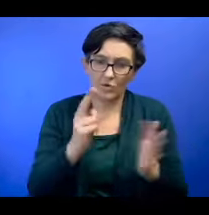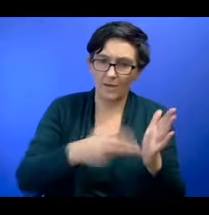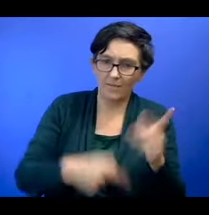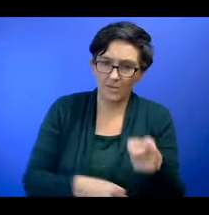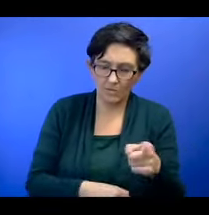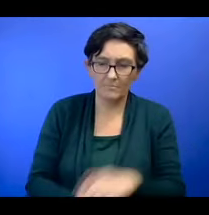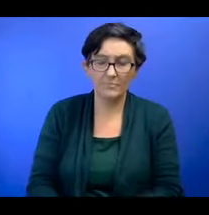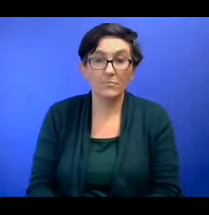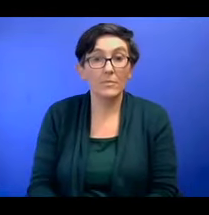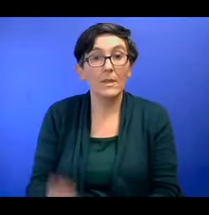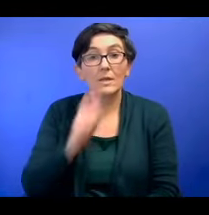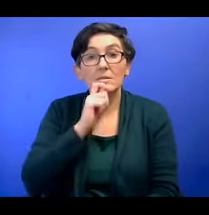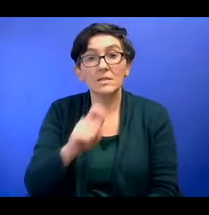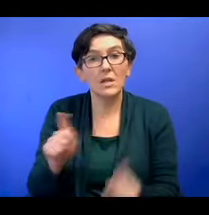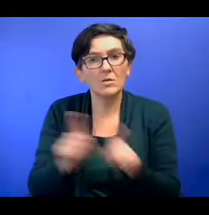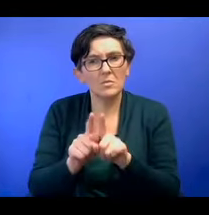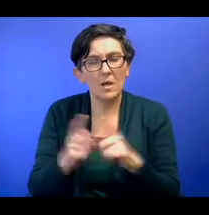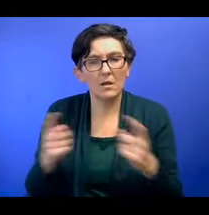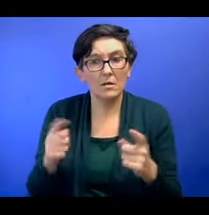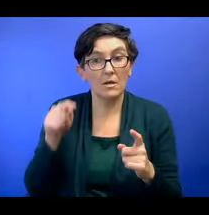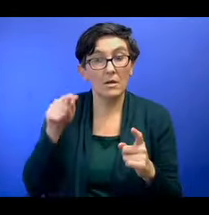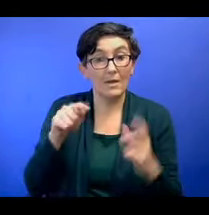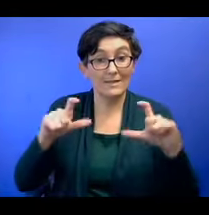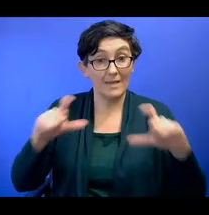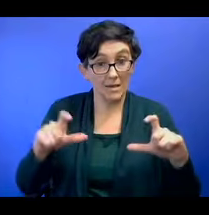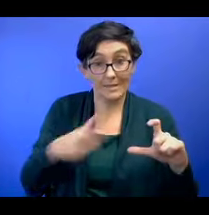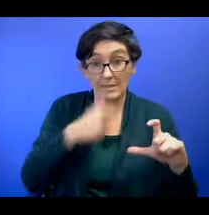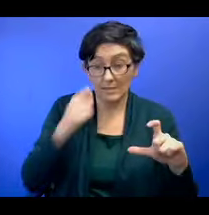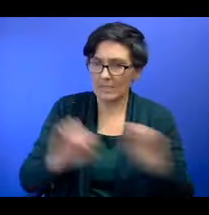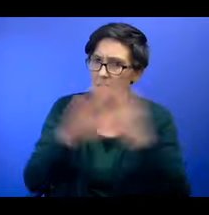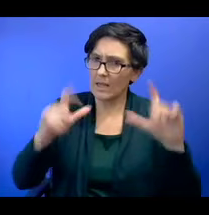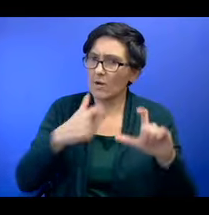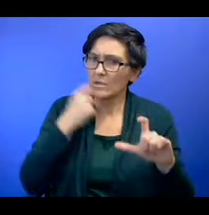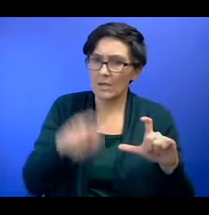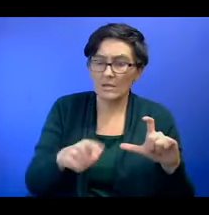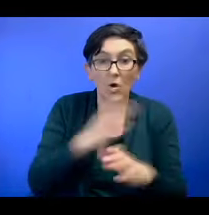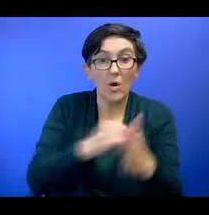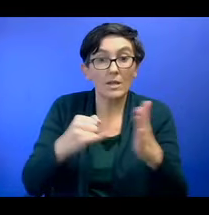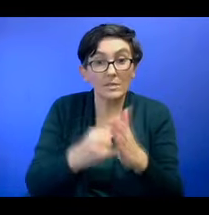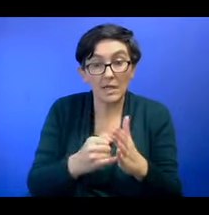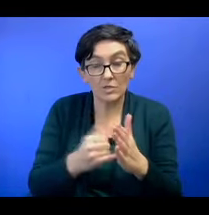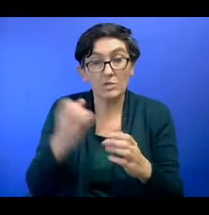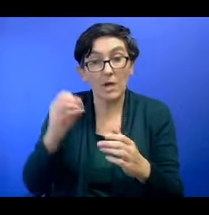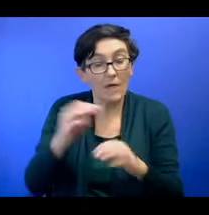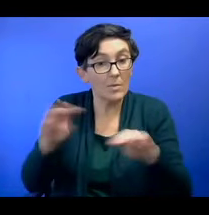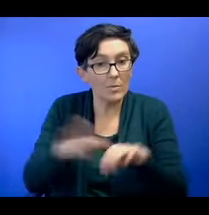Just to tell you, this Article states quite clearly that organizations *of* persons with disabilities